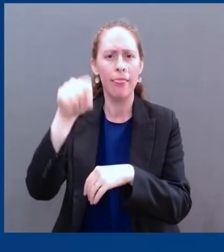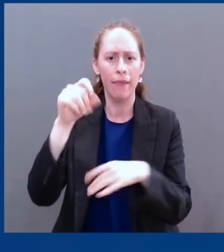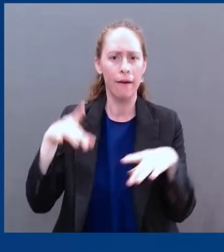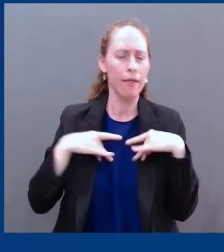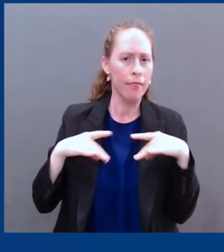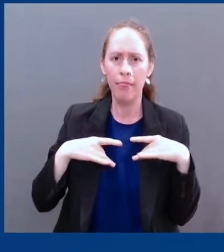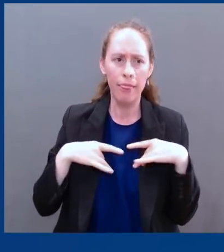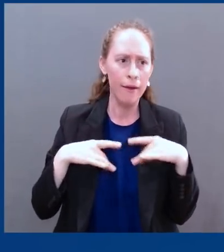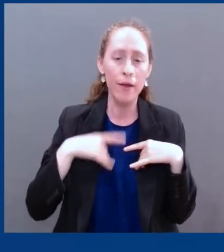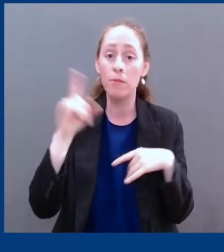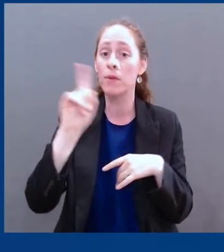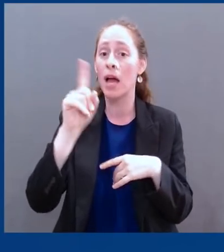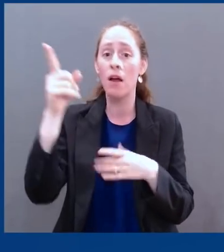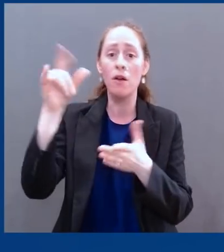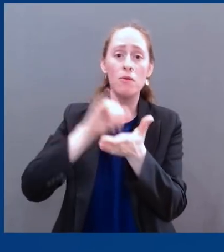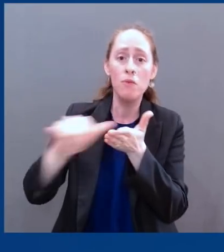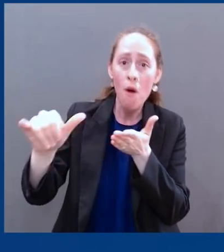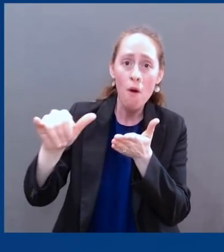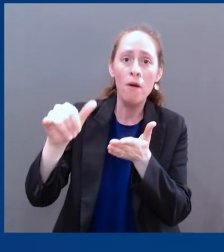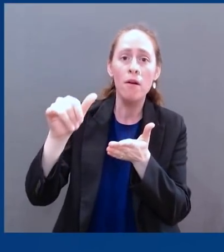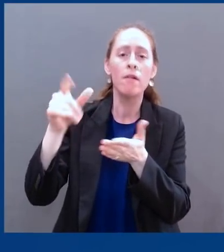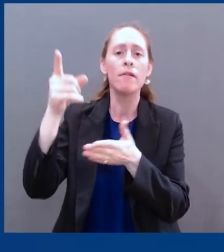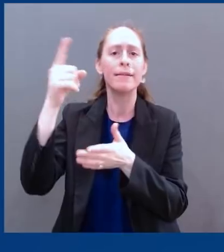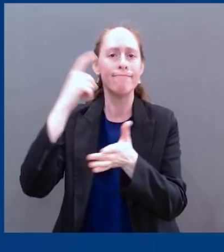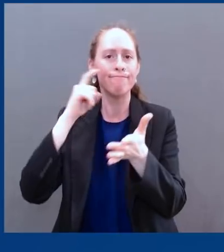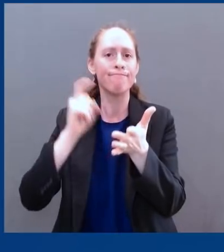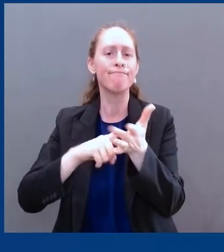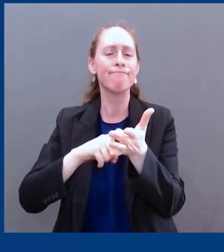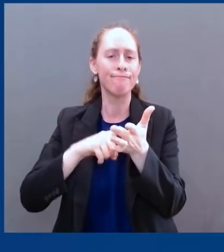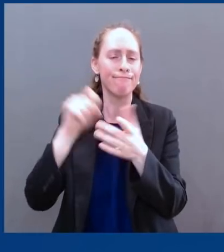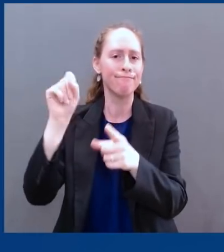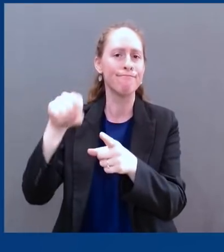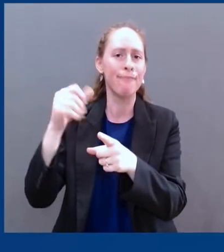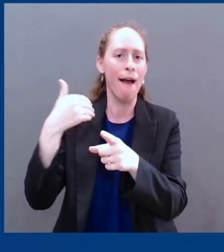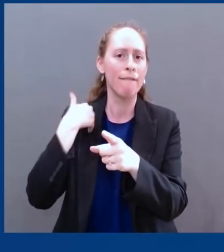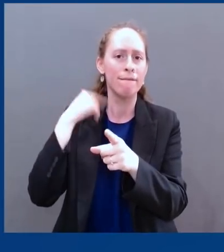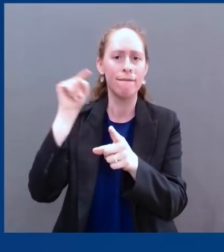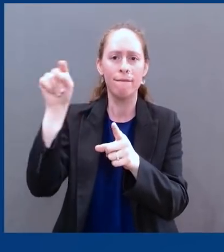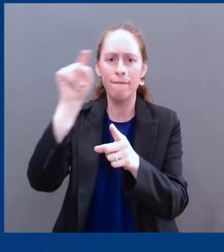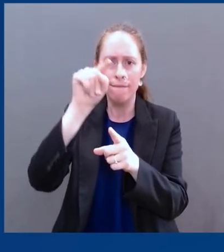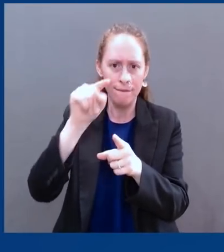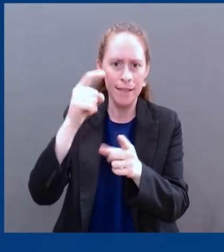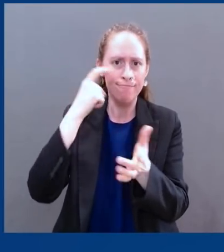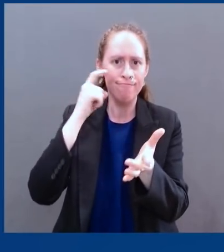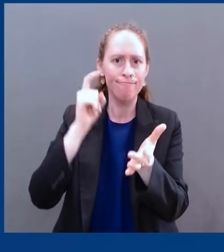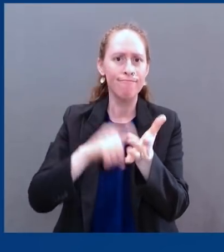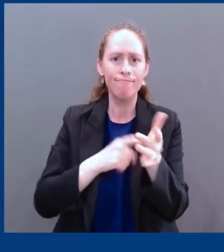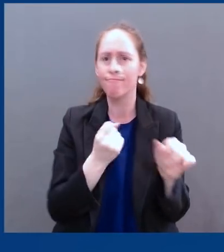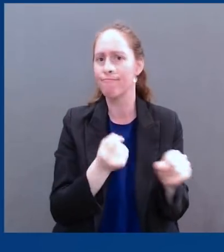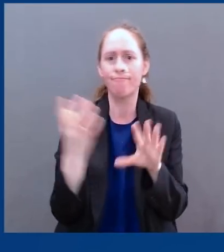and some increases in people in the hospital with COVID-19 in New England, specifically where the BA.2 variant